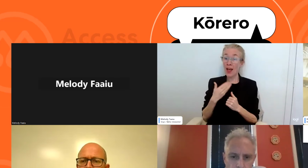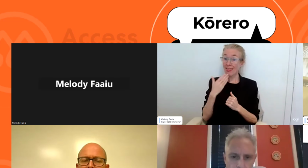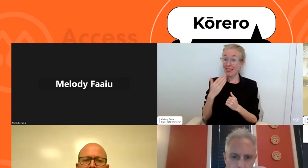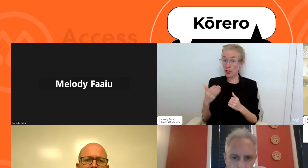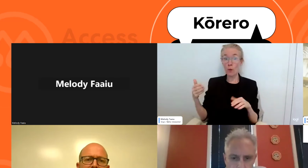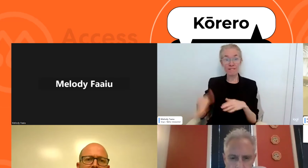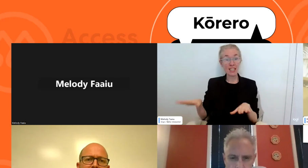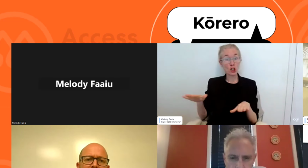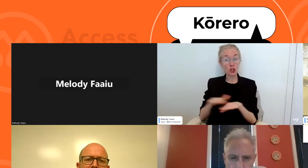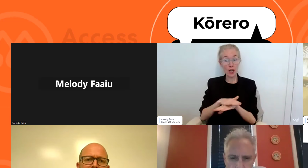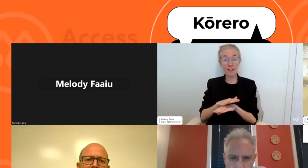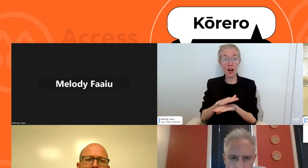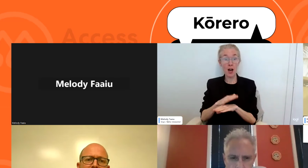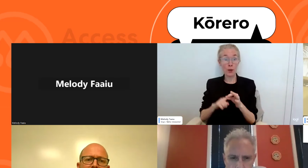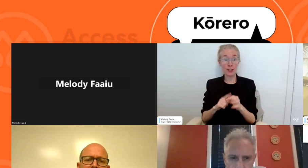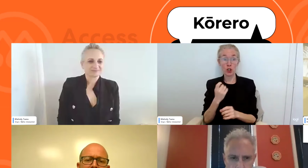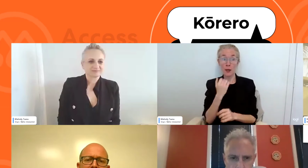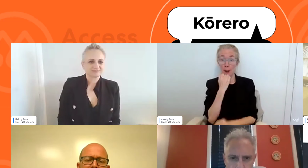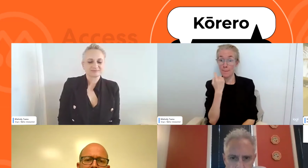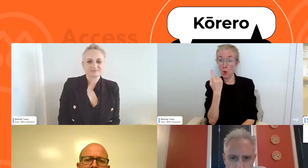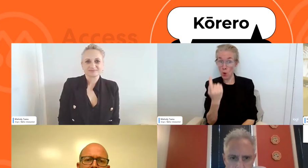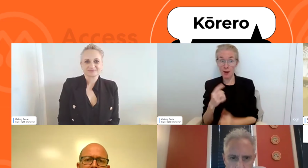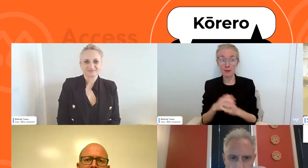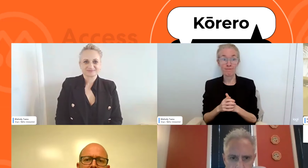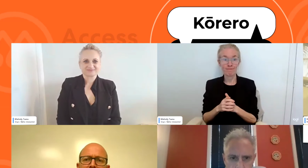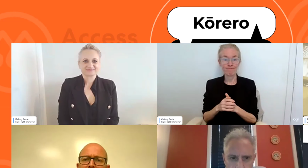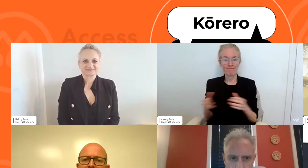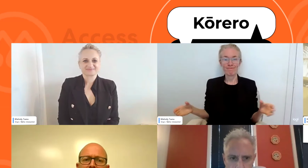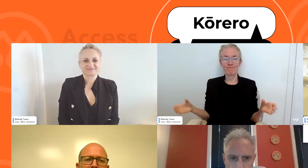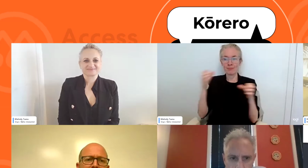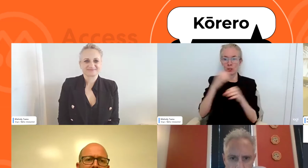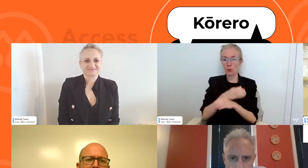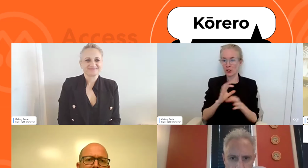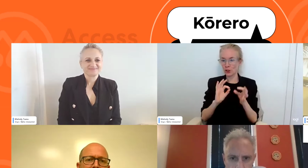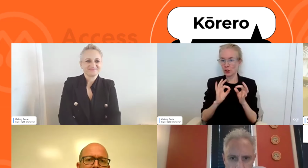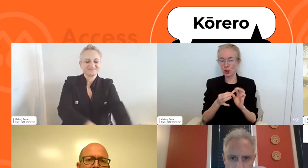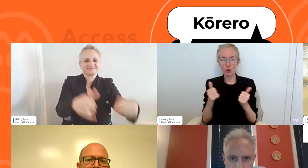one lined up there? Yes, we do, but we are getting short of time,